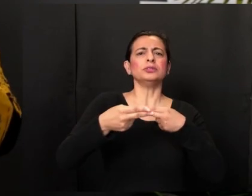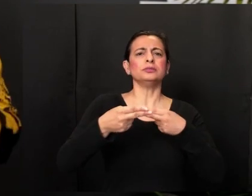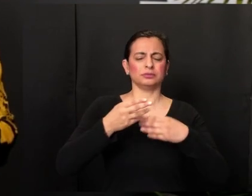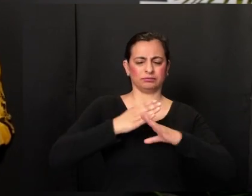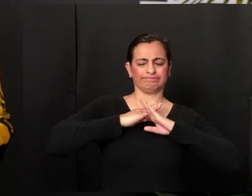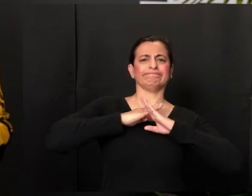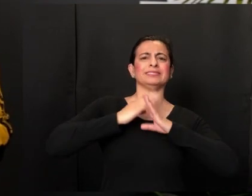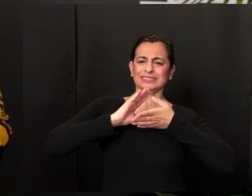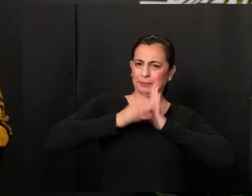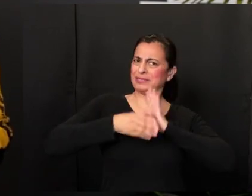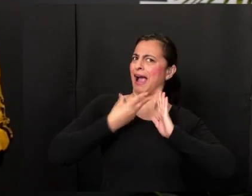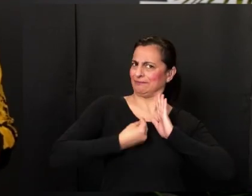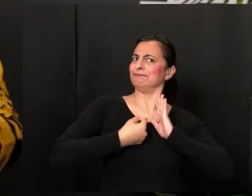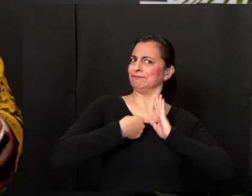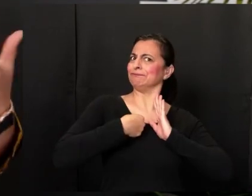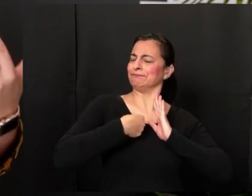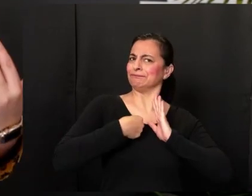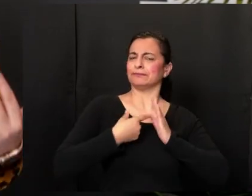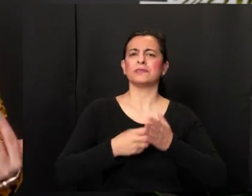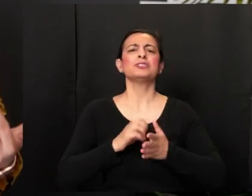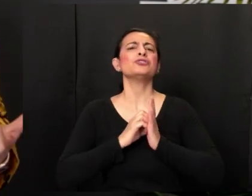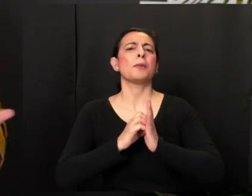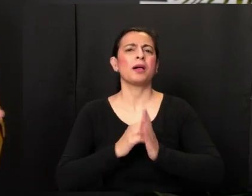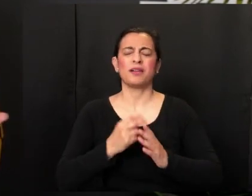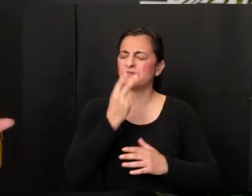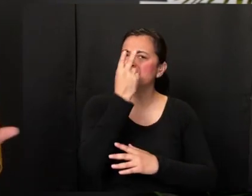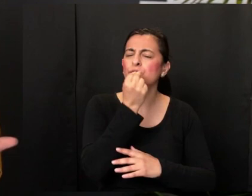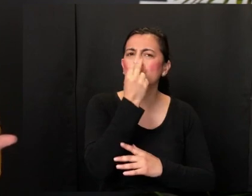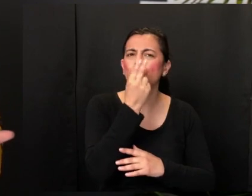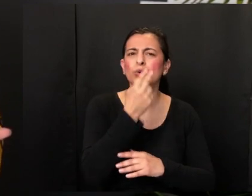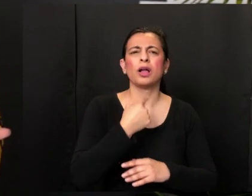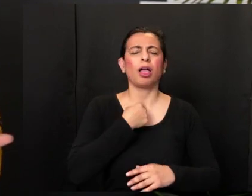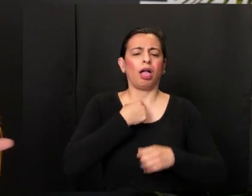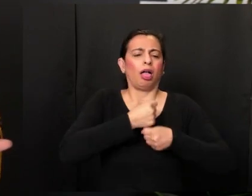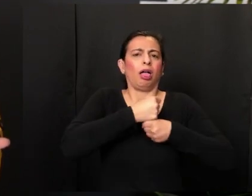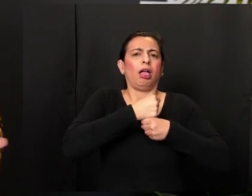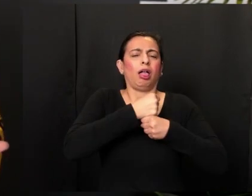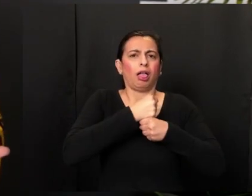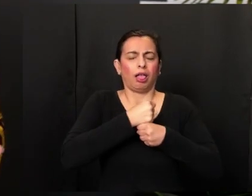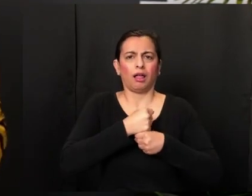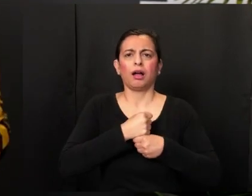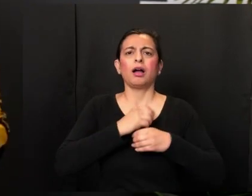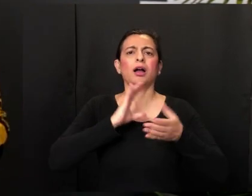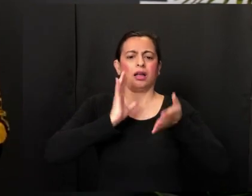Think of the time that you got a cold and you lost your voice and, ultimately, your ability to communicate?